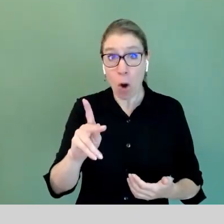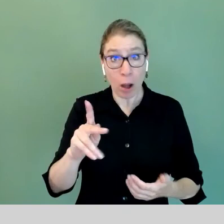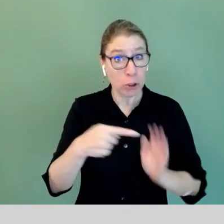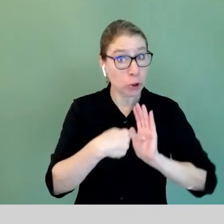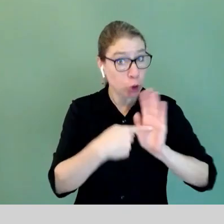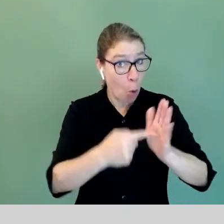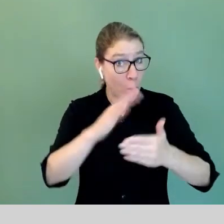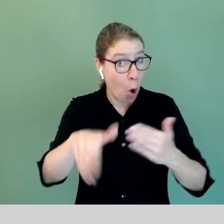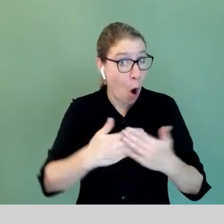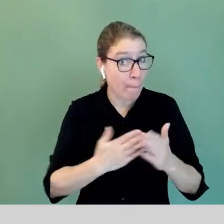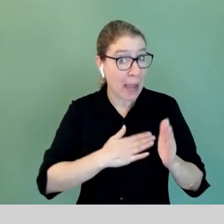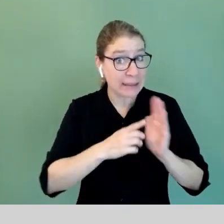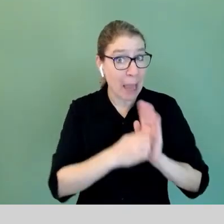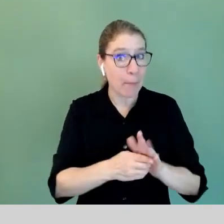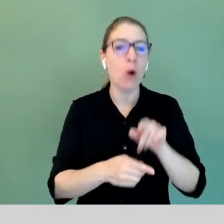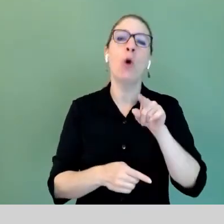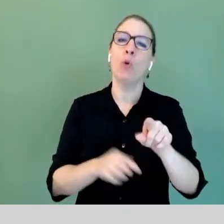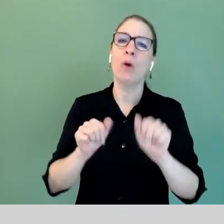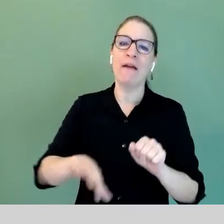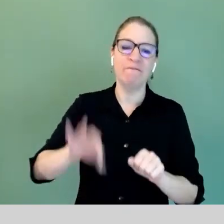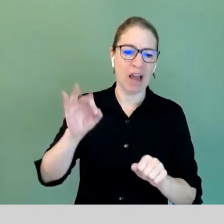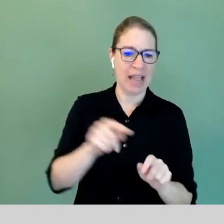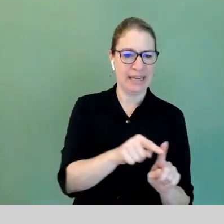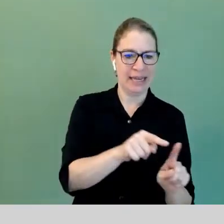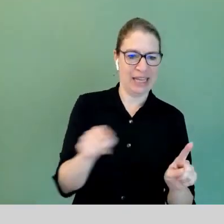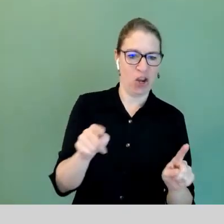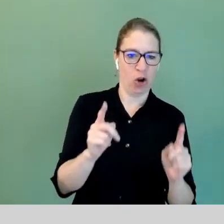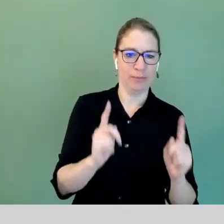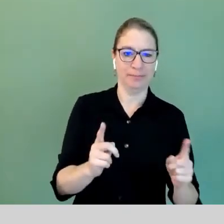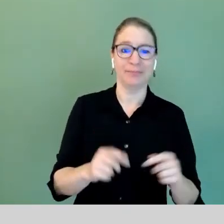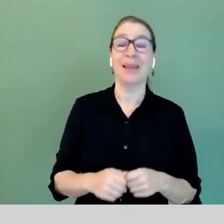that I've just shown can be found on my GitHub page.